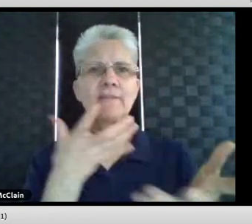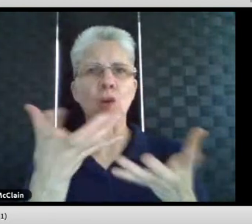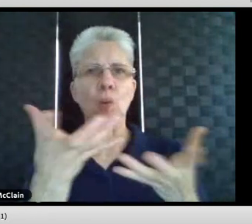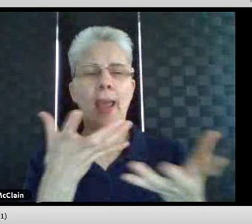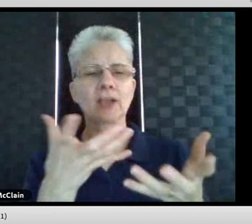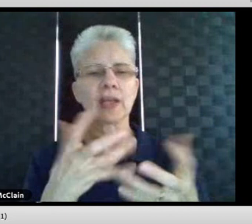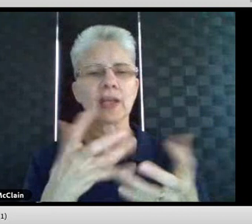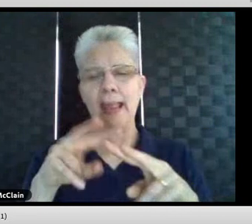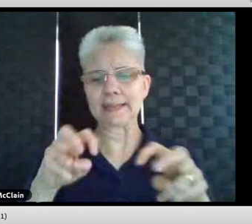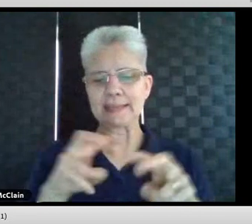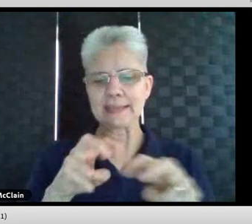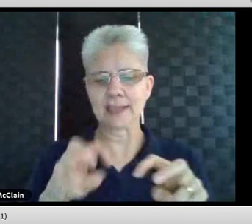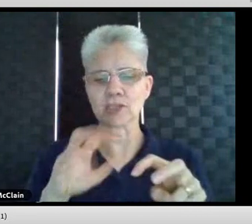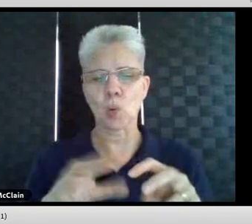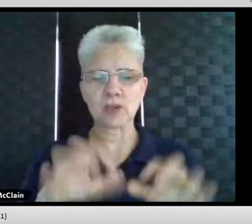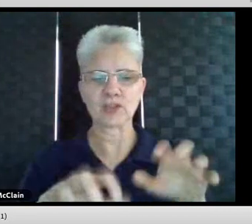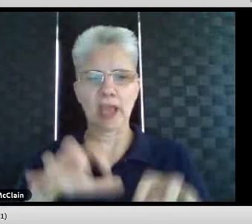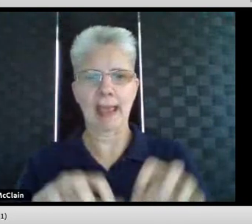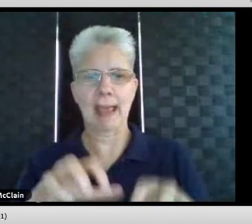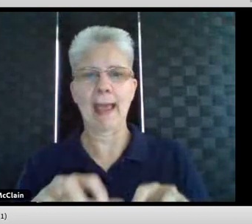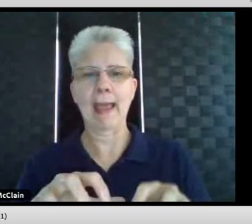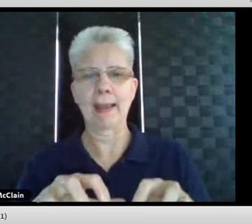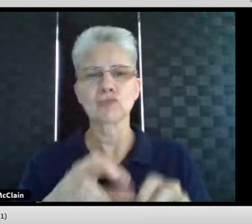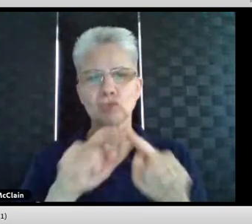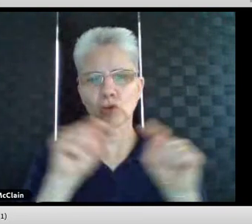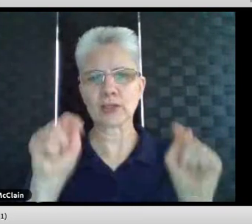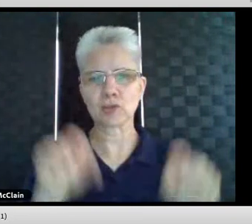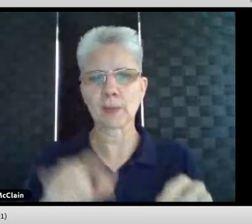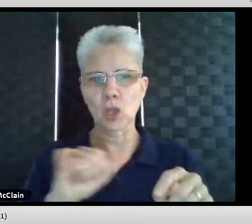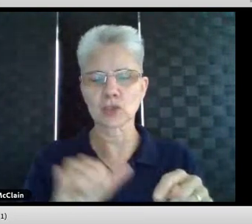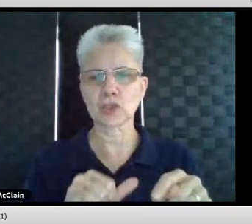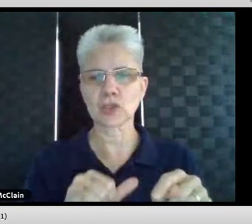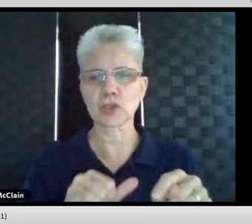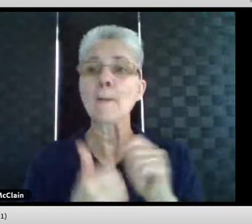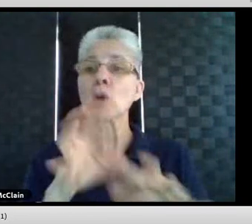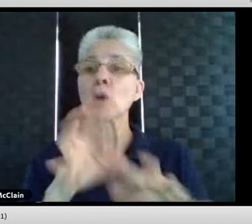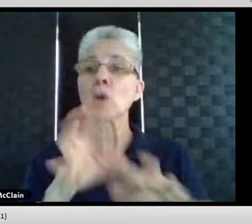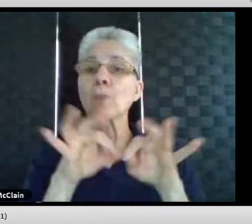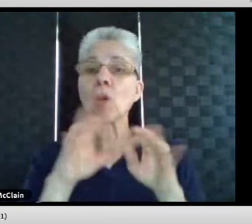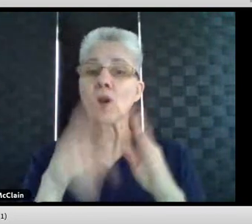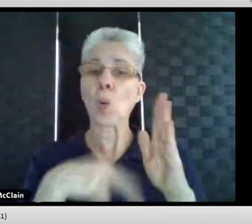and assess your chat transcripts, and, most of all, role-play.